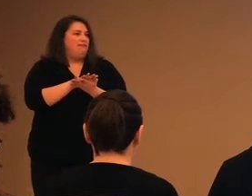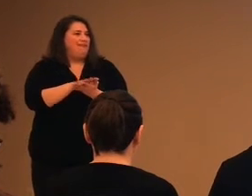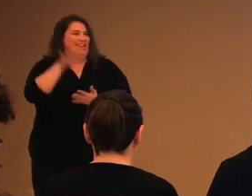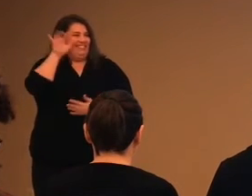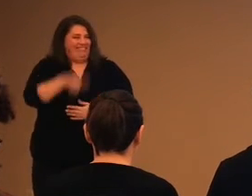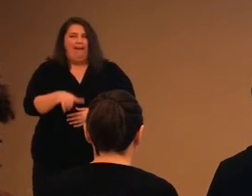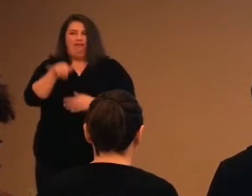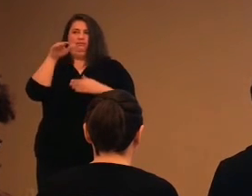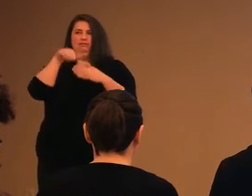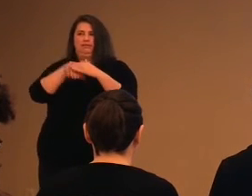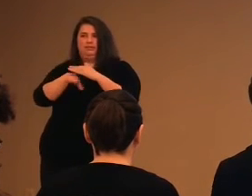accessibility